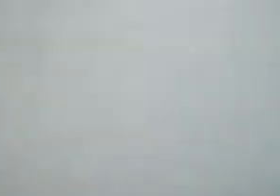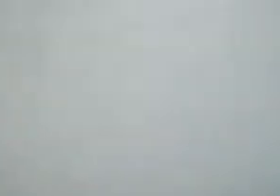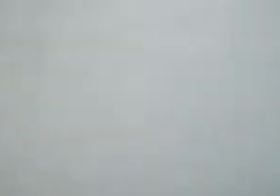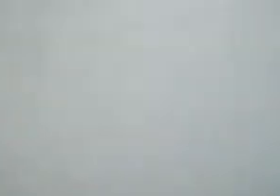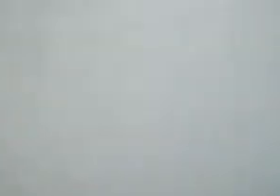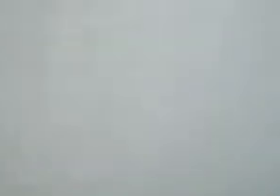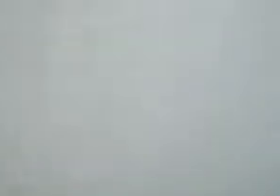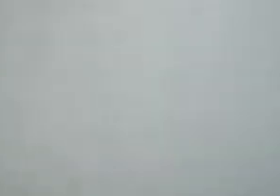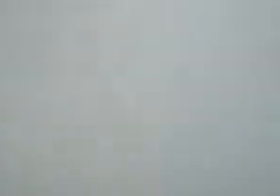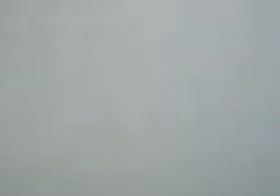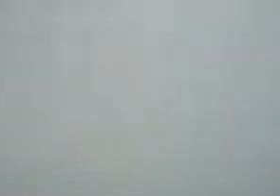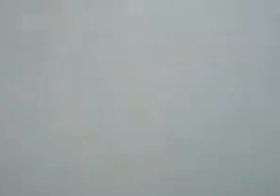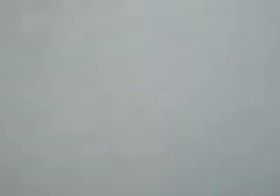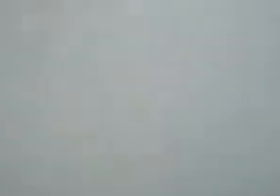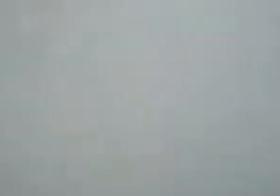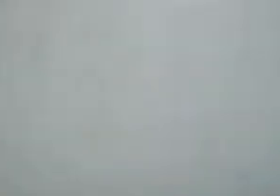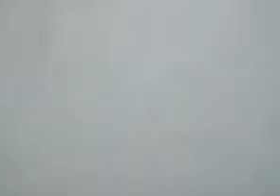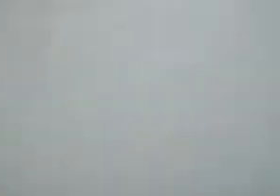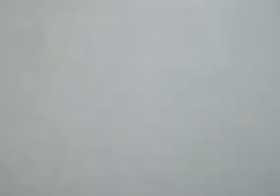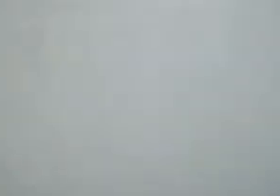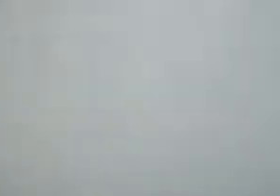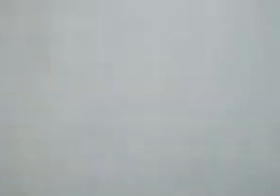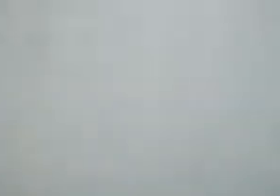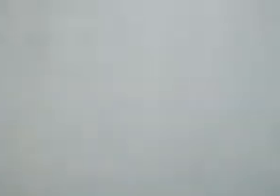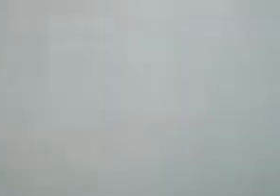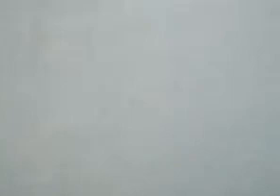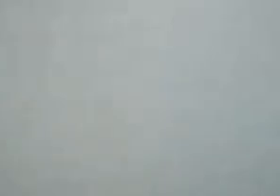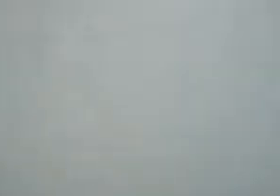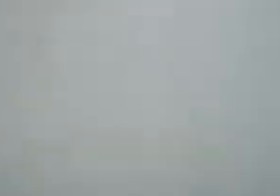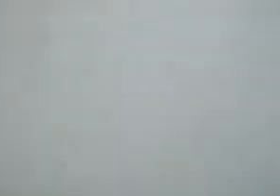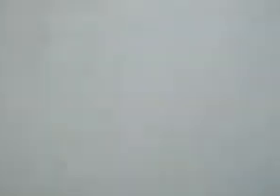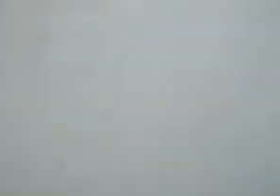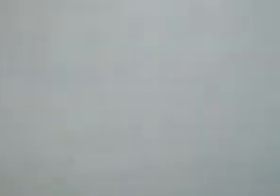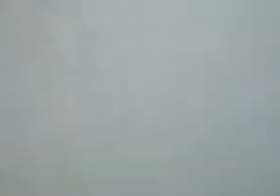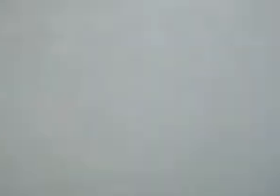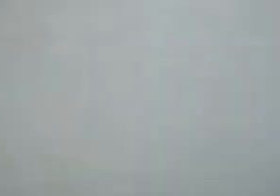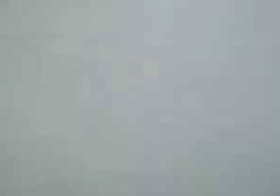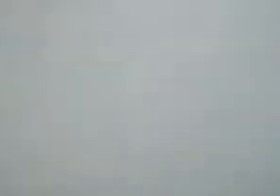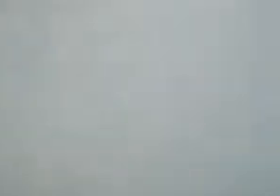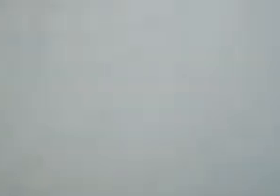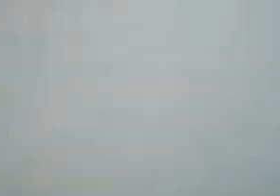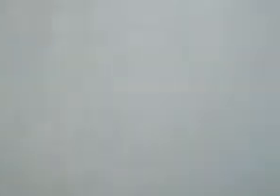Please let us know if we can help with anything, whether it's data science or we can certainly